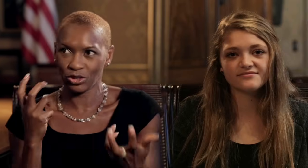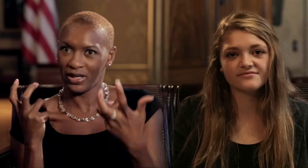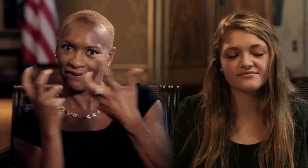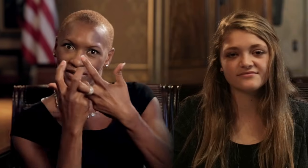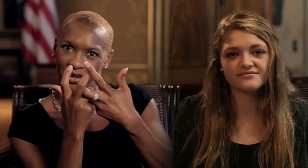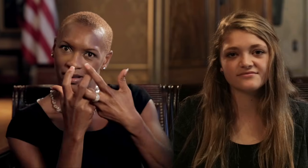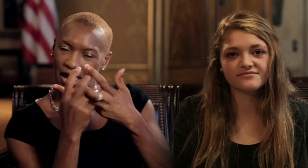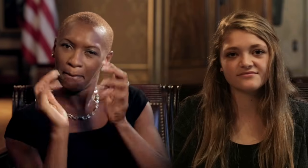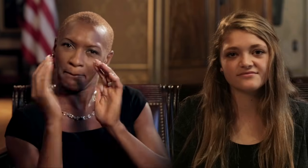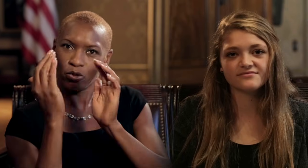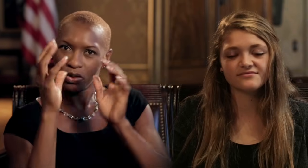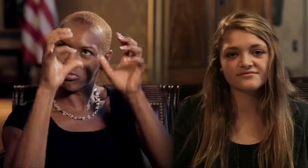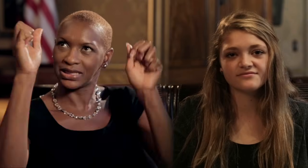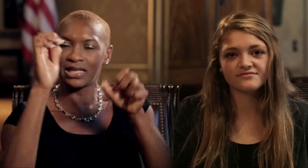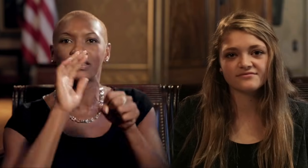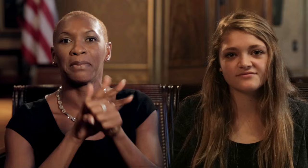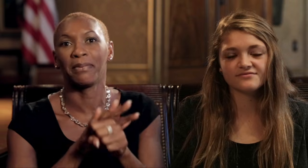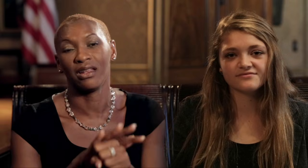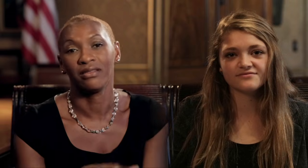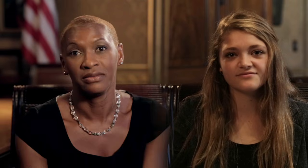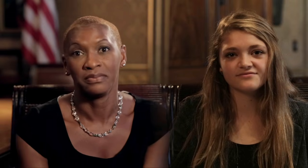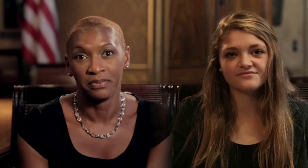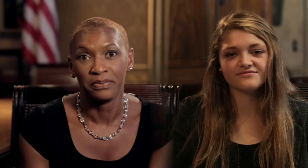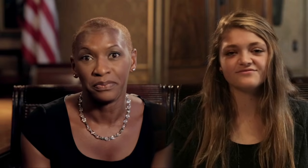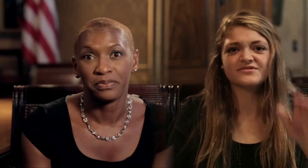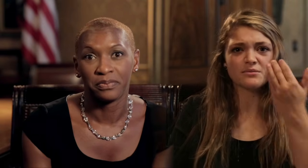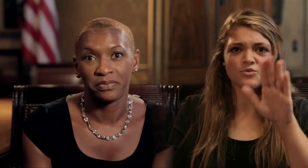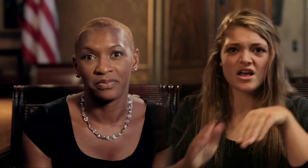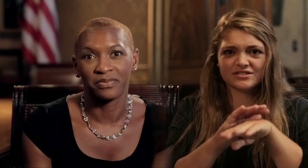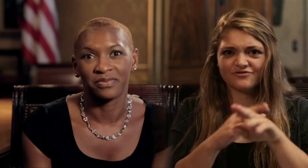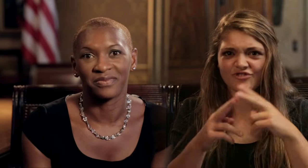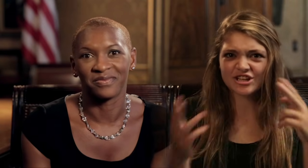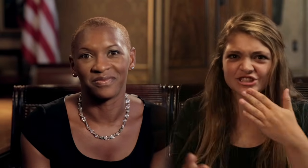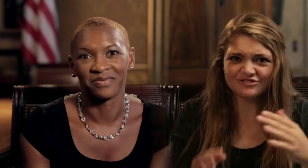It mirrors the President's commitment.